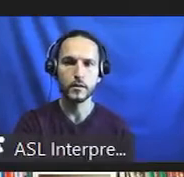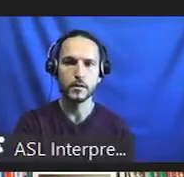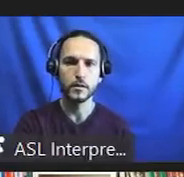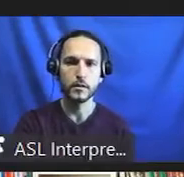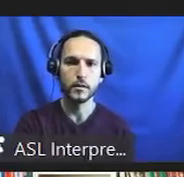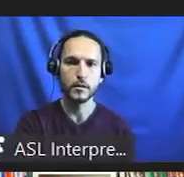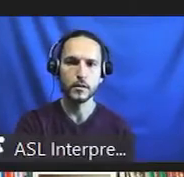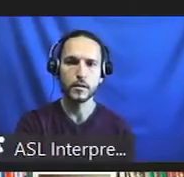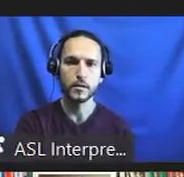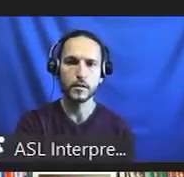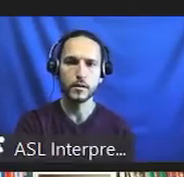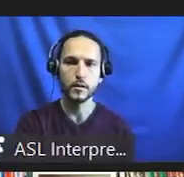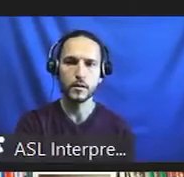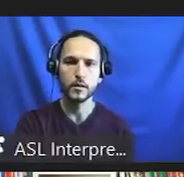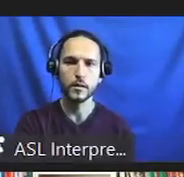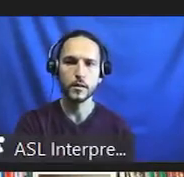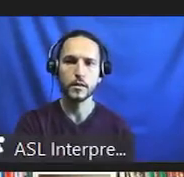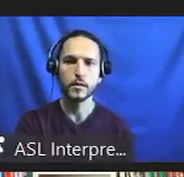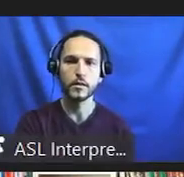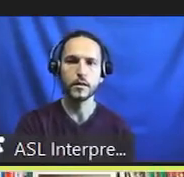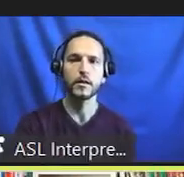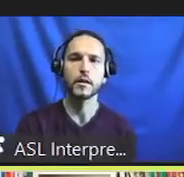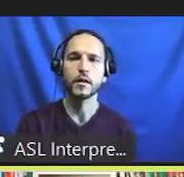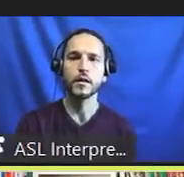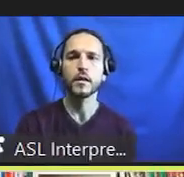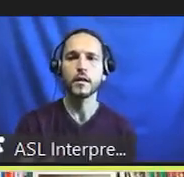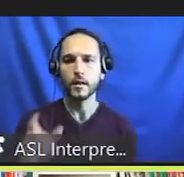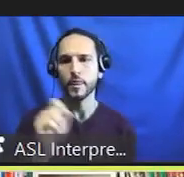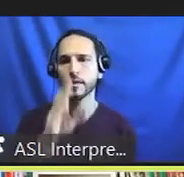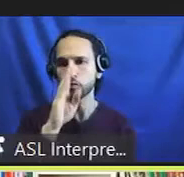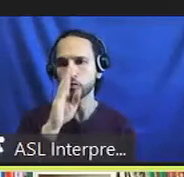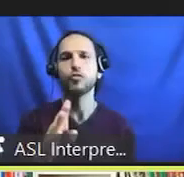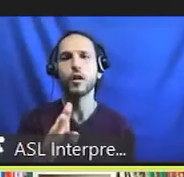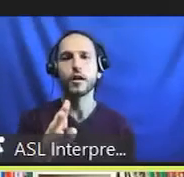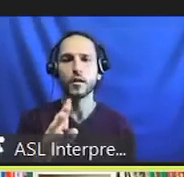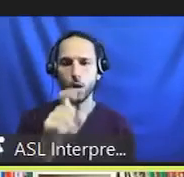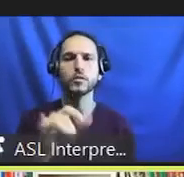Yeah, it's directly.